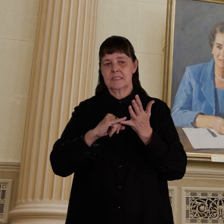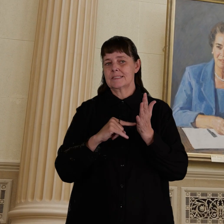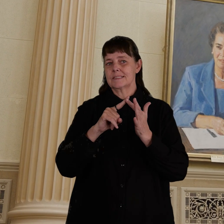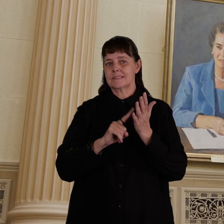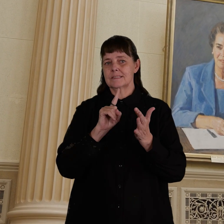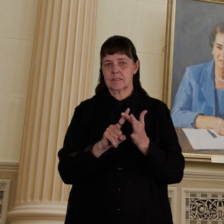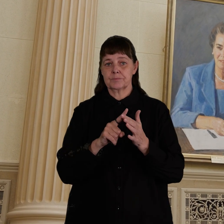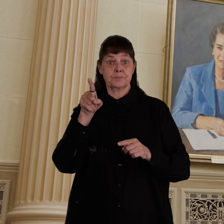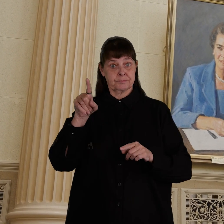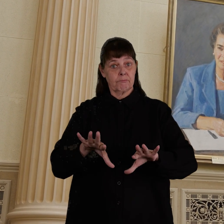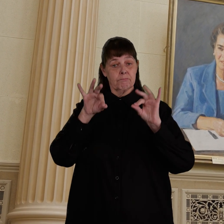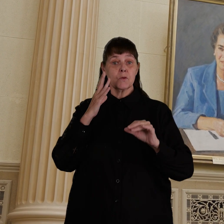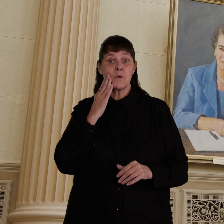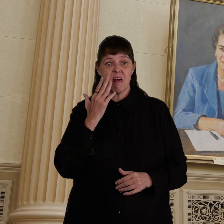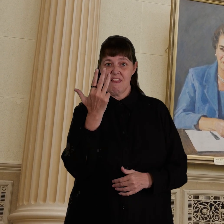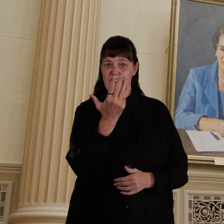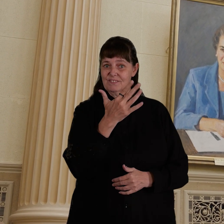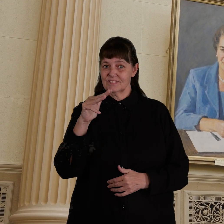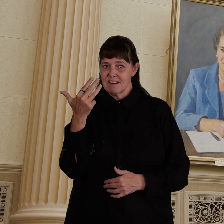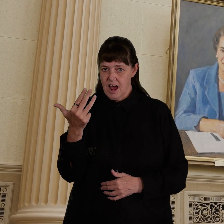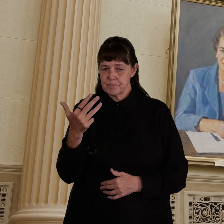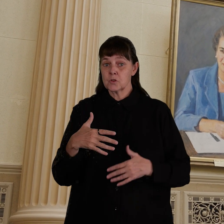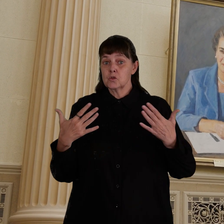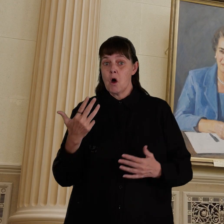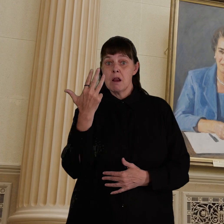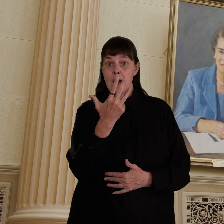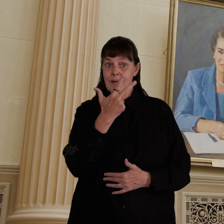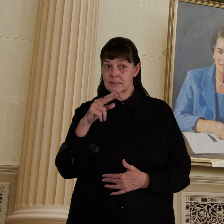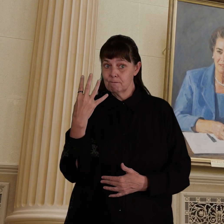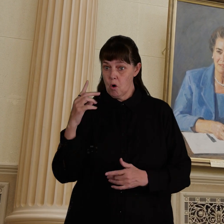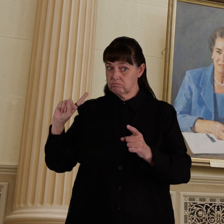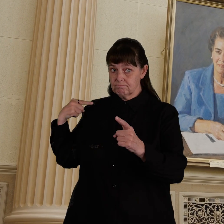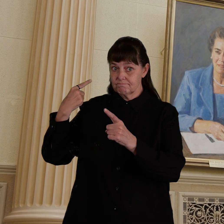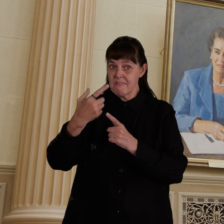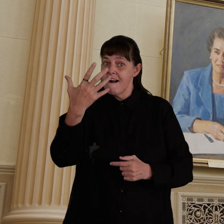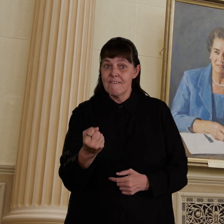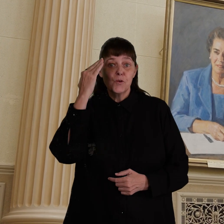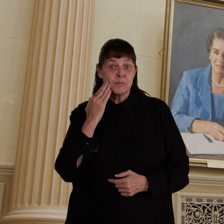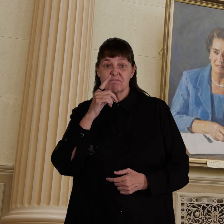though women were able to run to be a member of Parliament since 1894, it did take us until